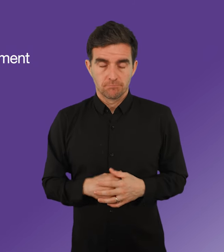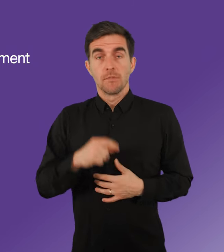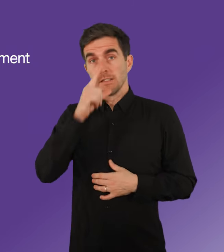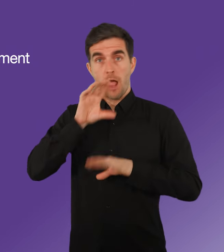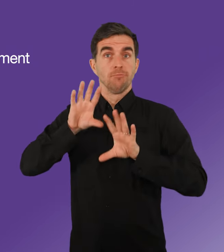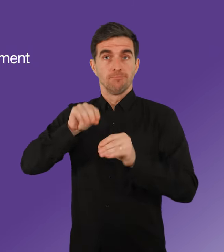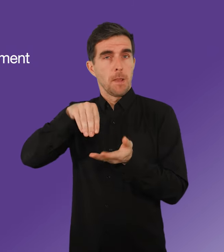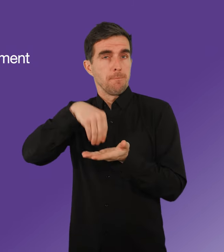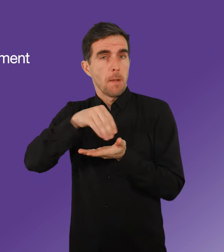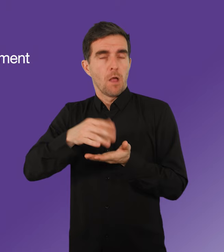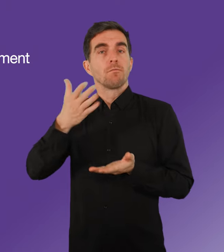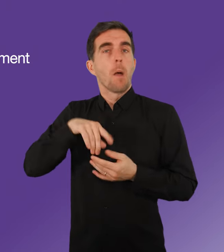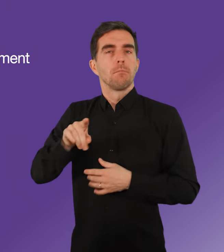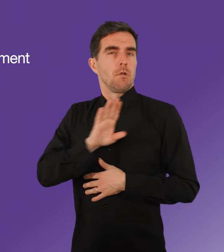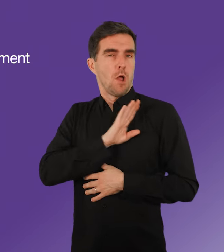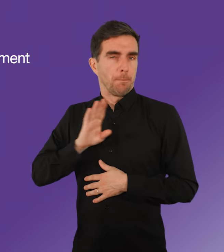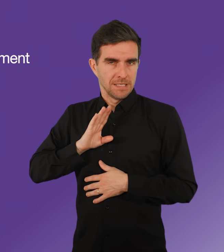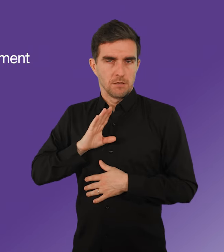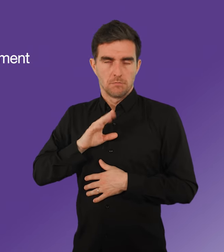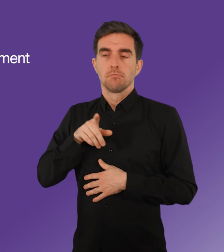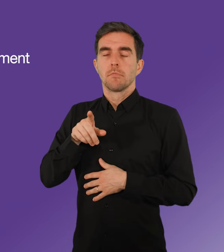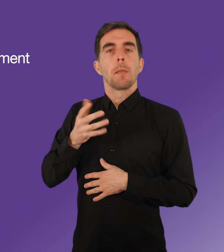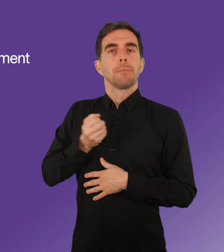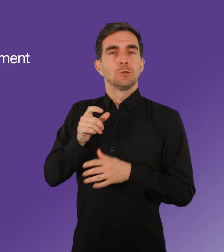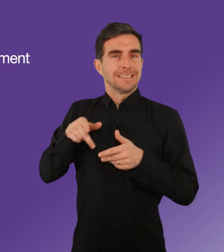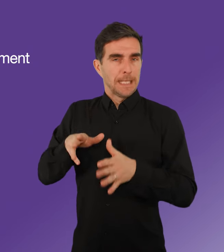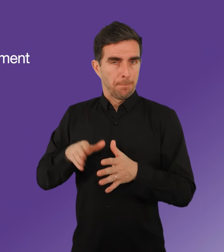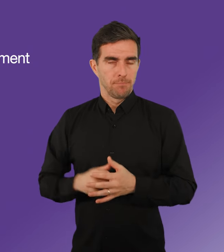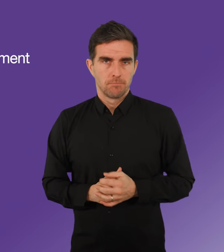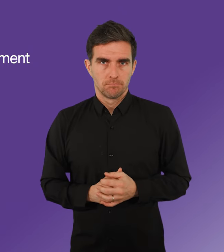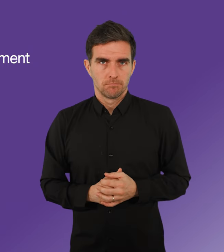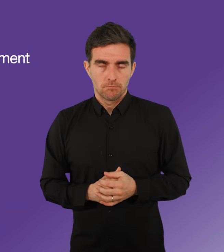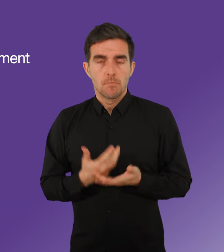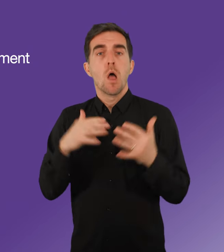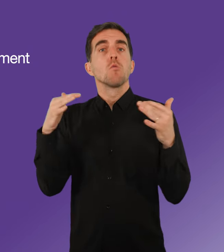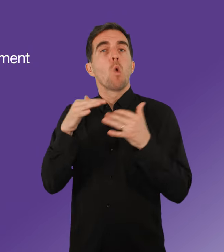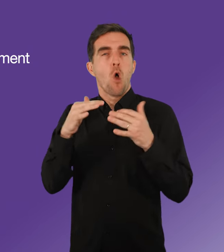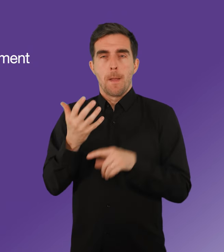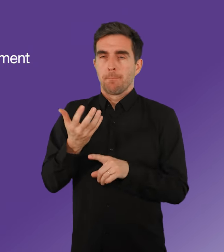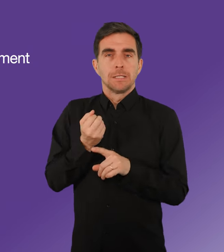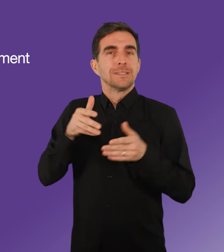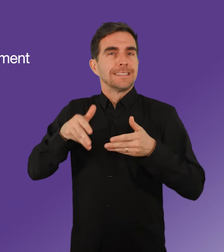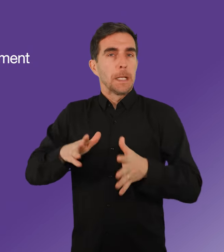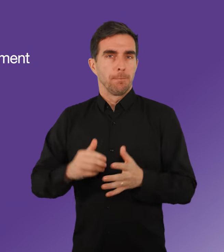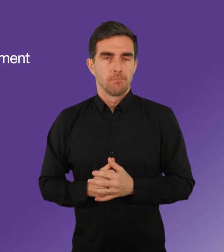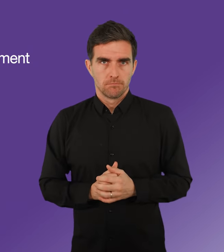They can cancel payments from: • Armed Forces Pension Scheme • War Pension Scheme